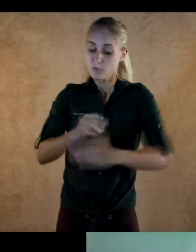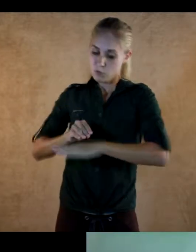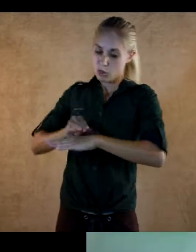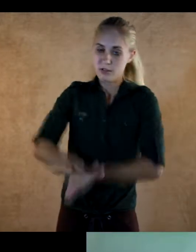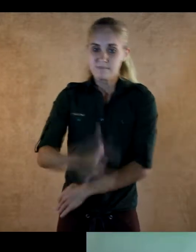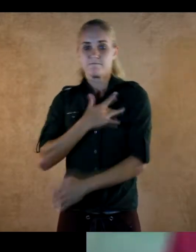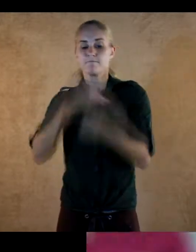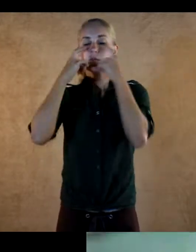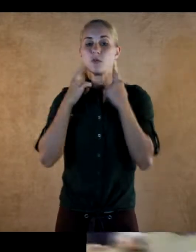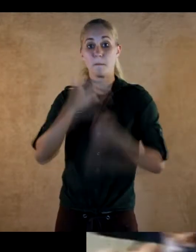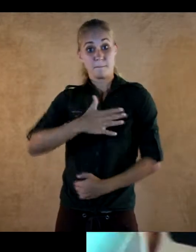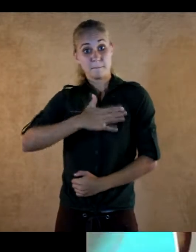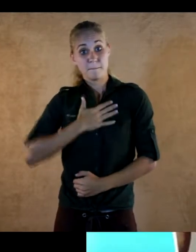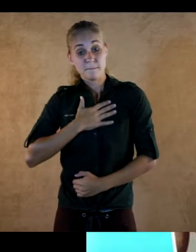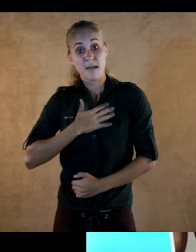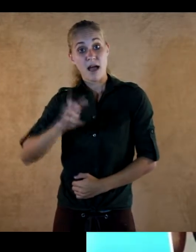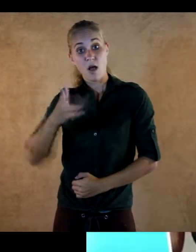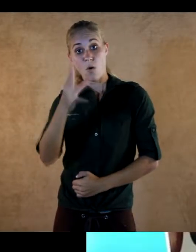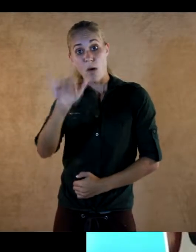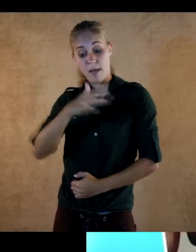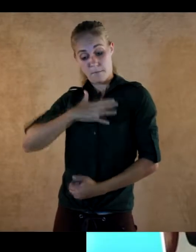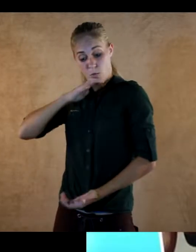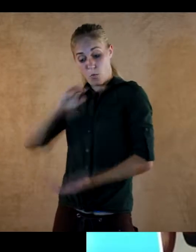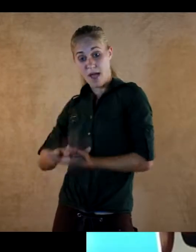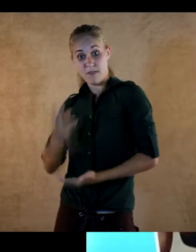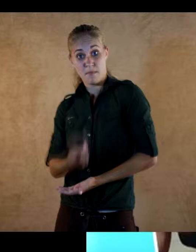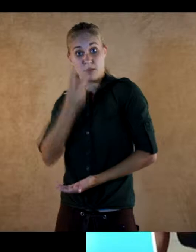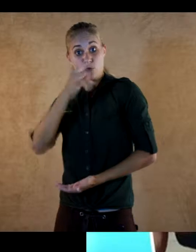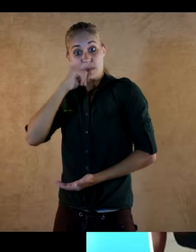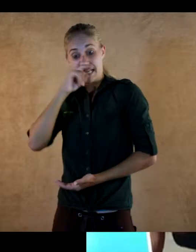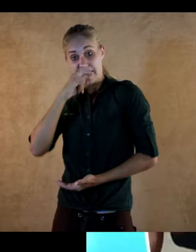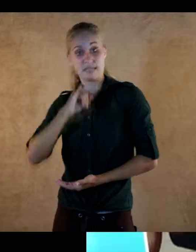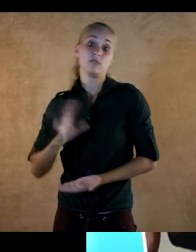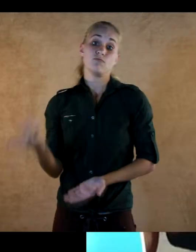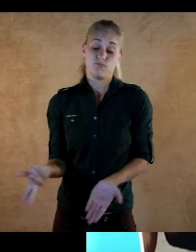My WHY back in the day and at the time my two children, Joshua and Kristen.